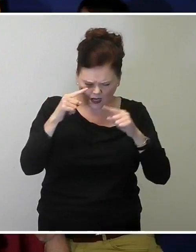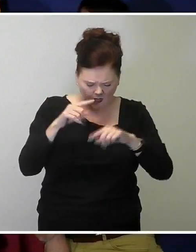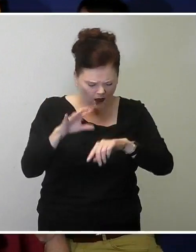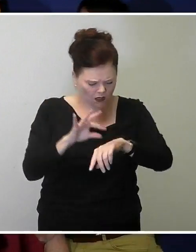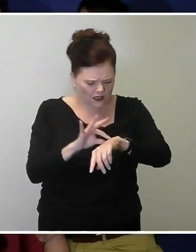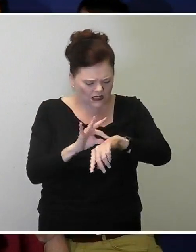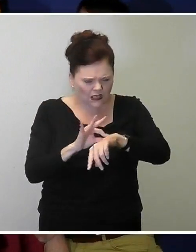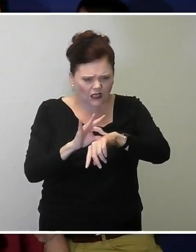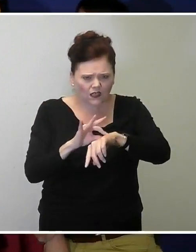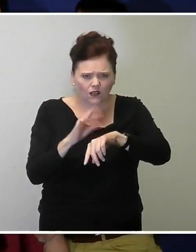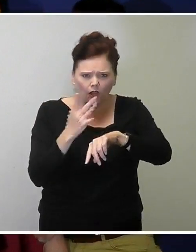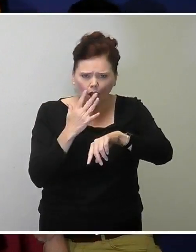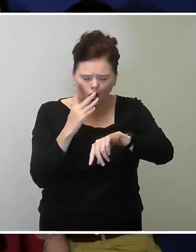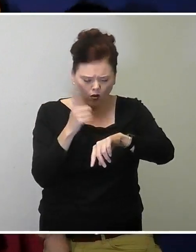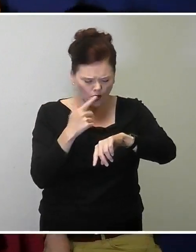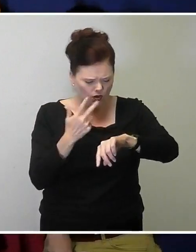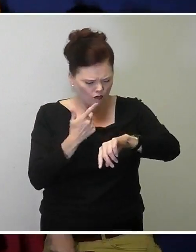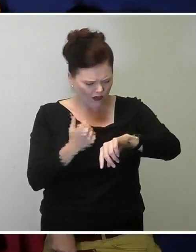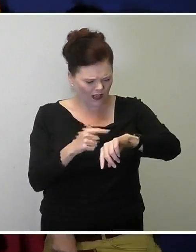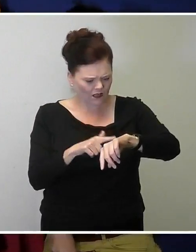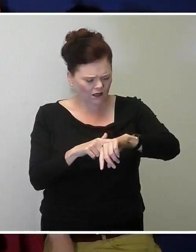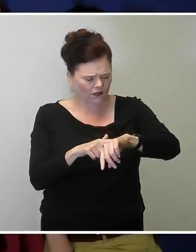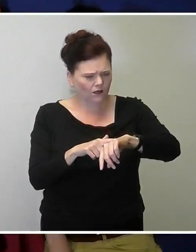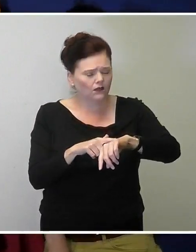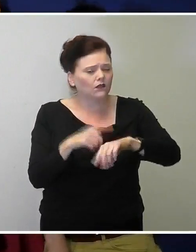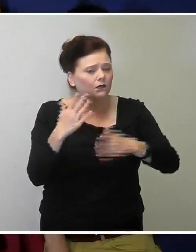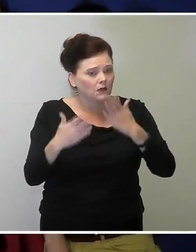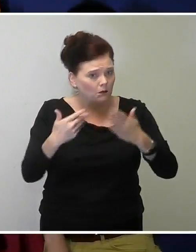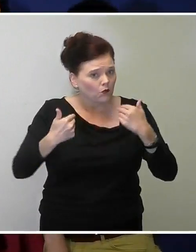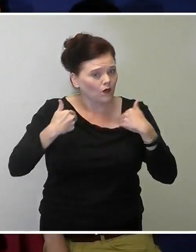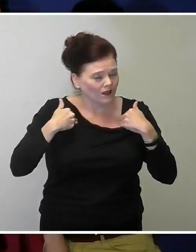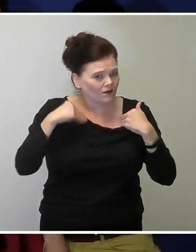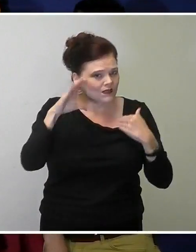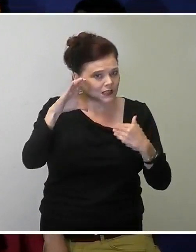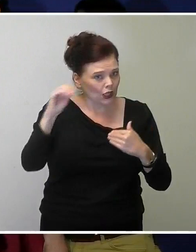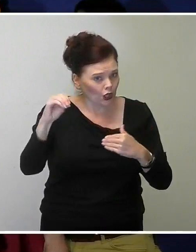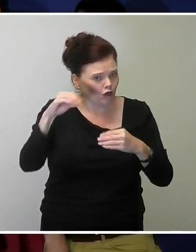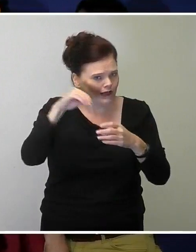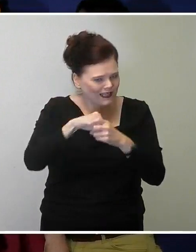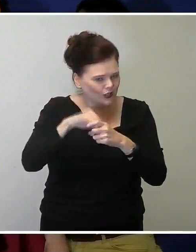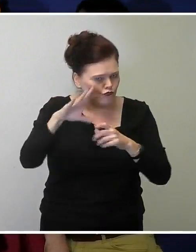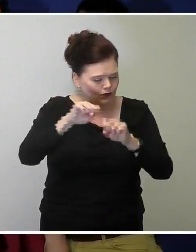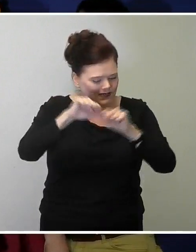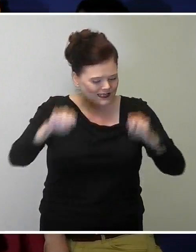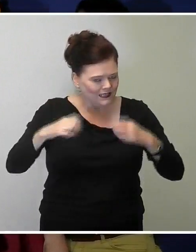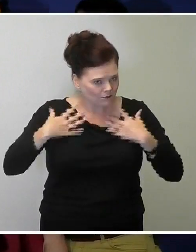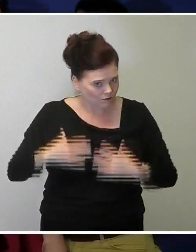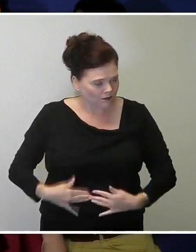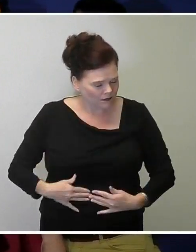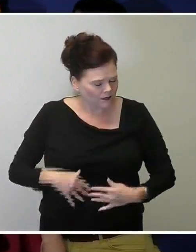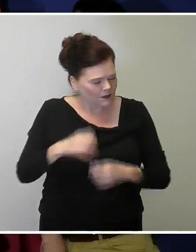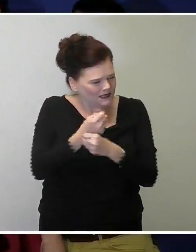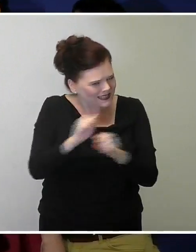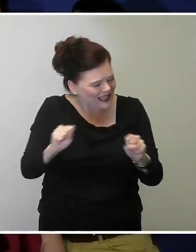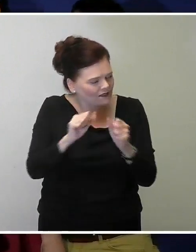MAKE SURE IT'S OUT AND AWAY FROM THE BUILDING. NOTICE THE SKIN COLOR OF FAMILY